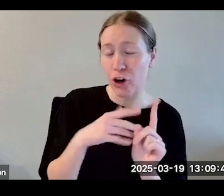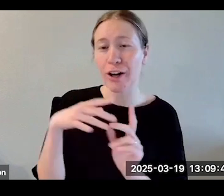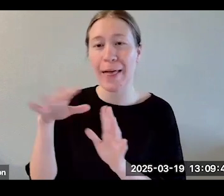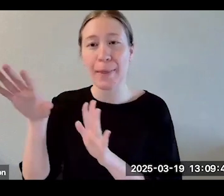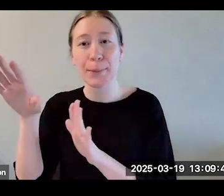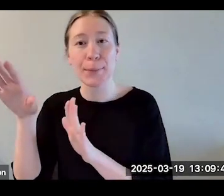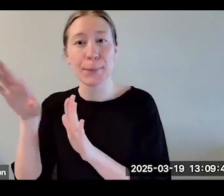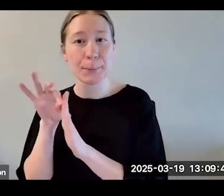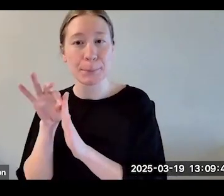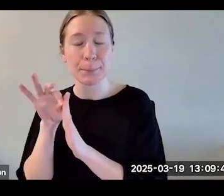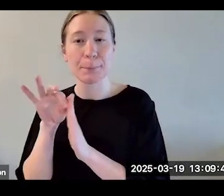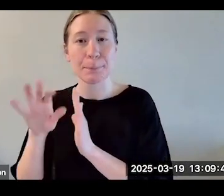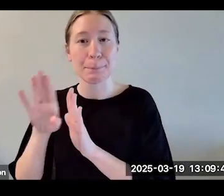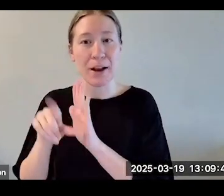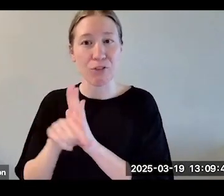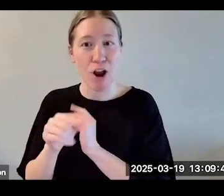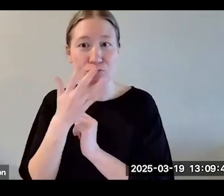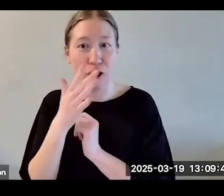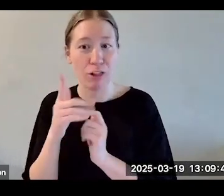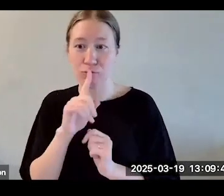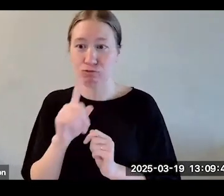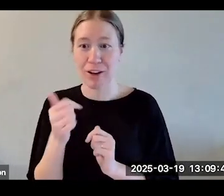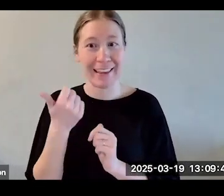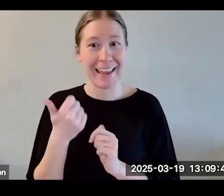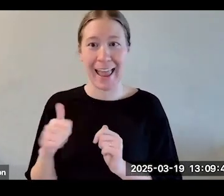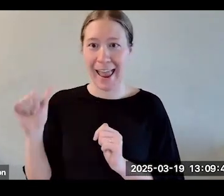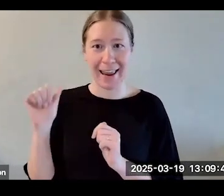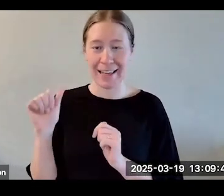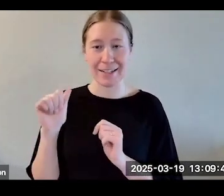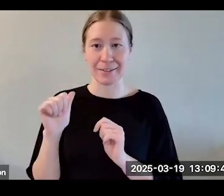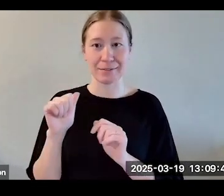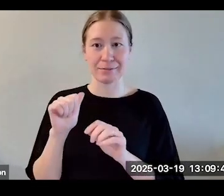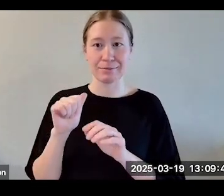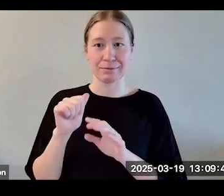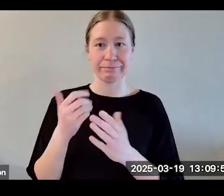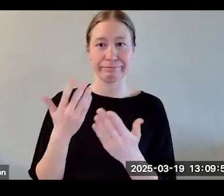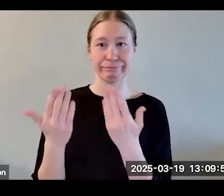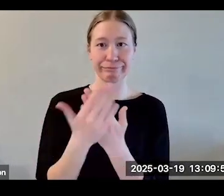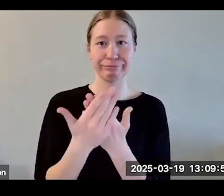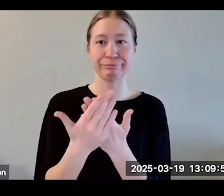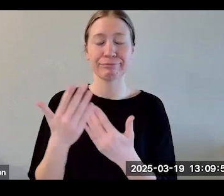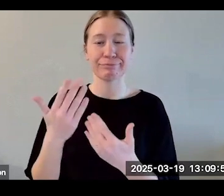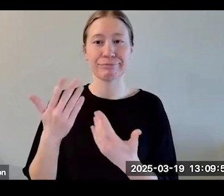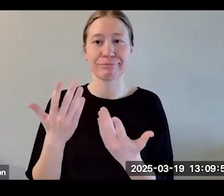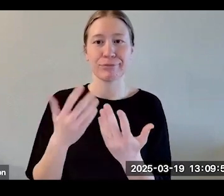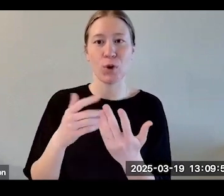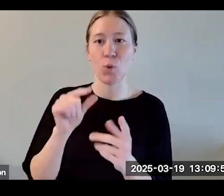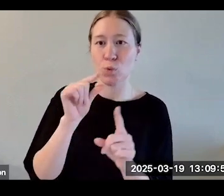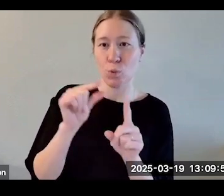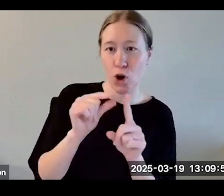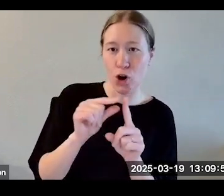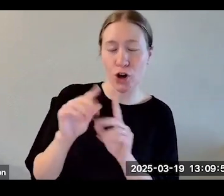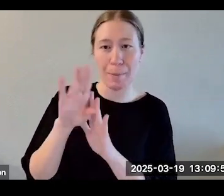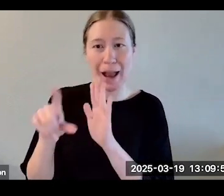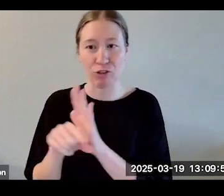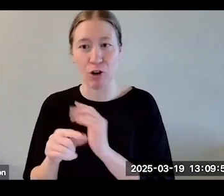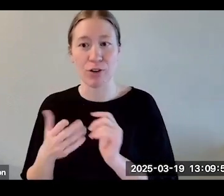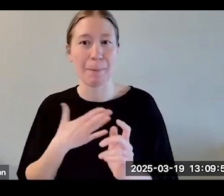which is just any color that is to the background of the text, which, in the case of my example on the right side here, is just a plain white.